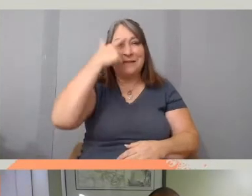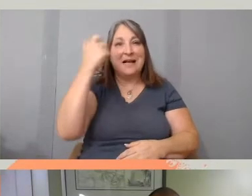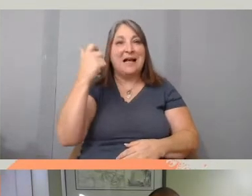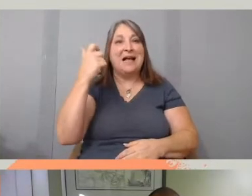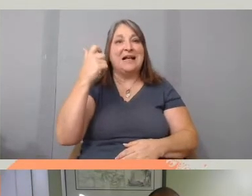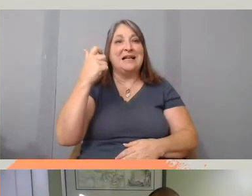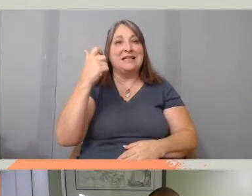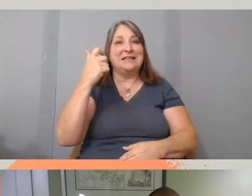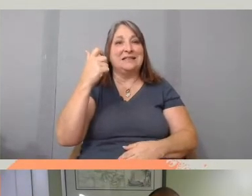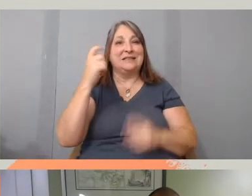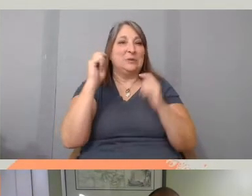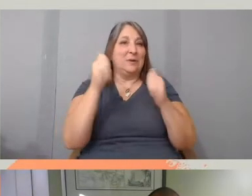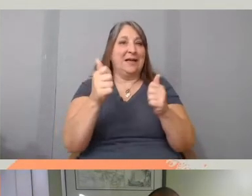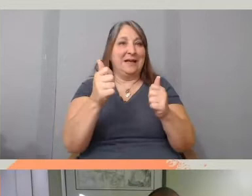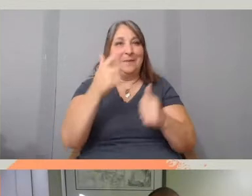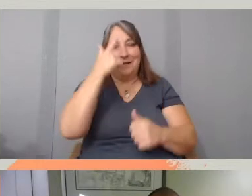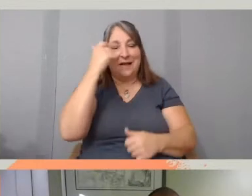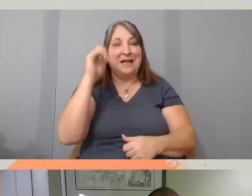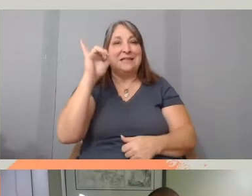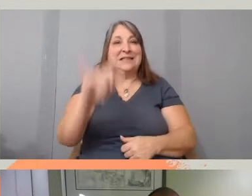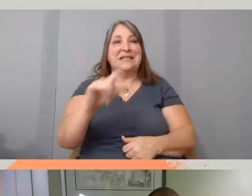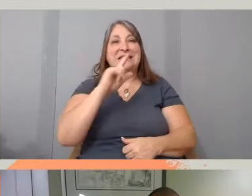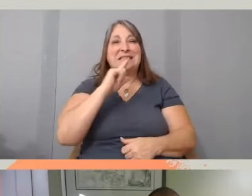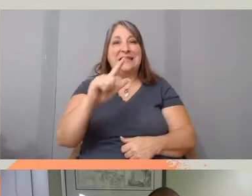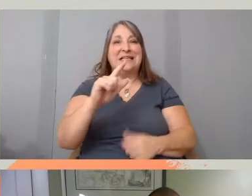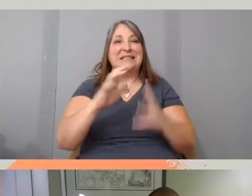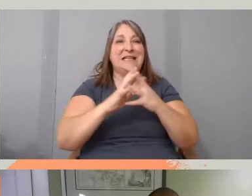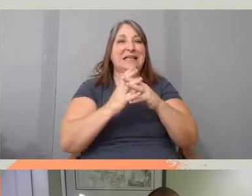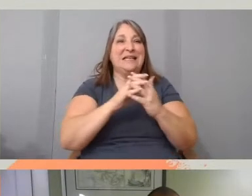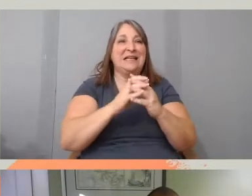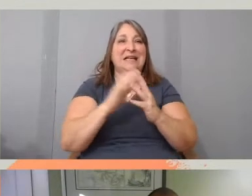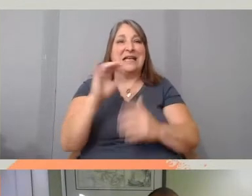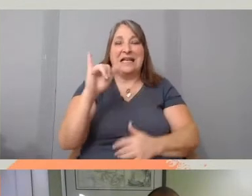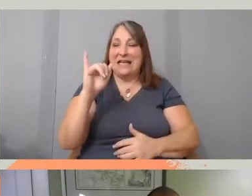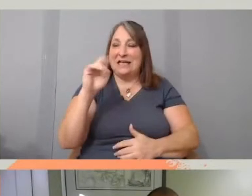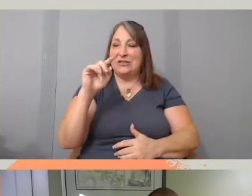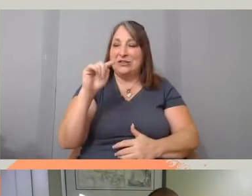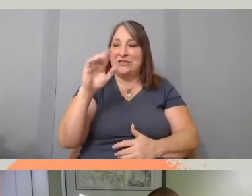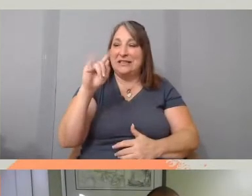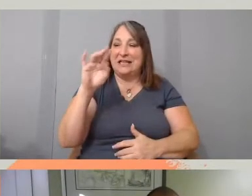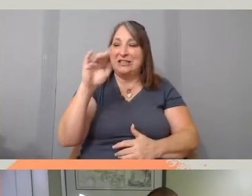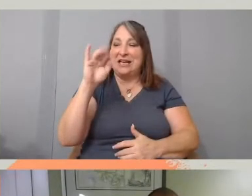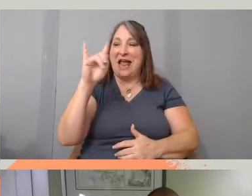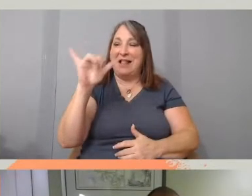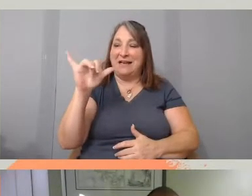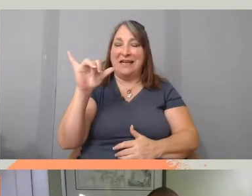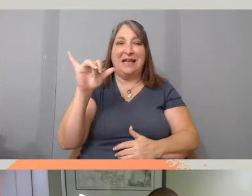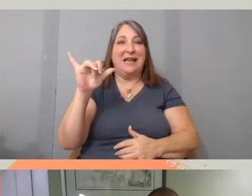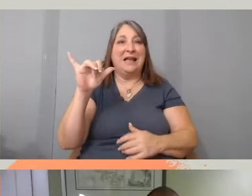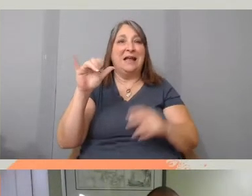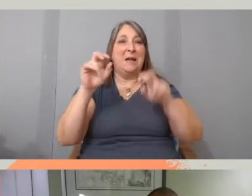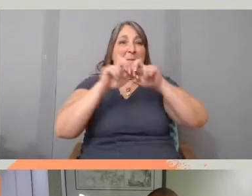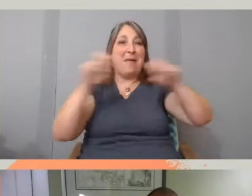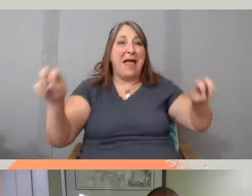also just real quick, because this is a intersectionality Kimberly Crenshaw who coined